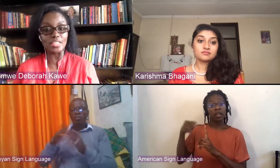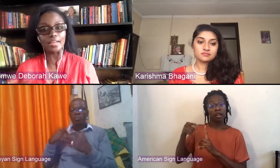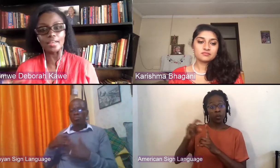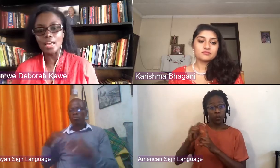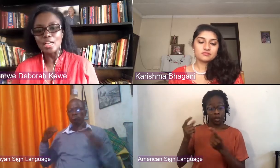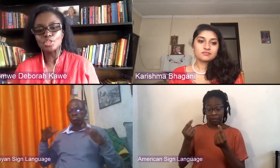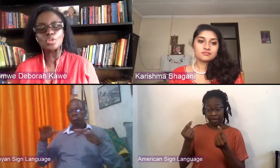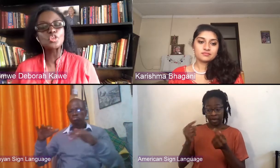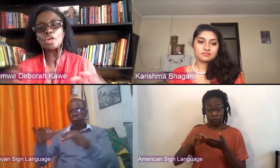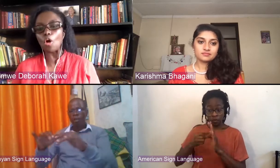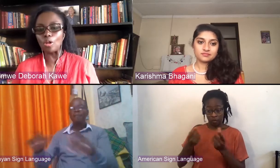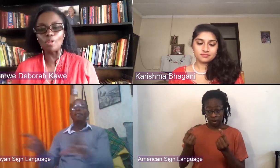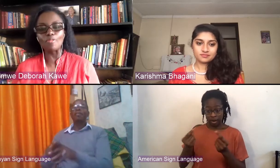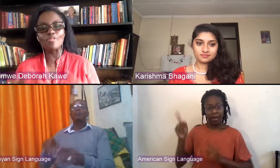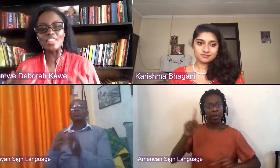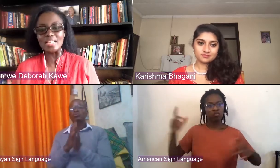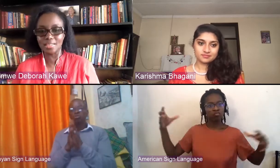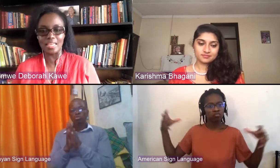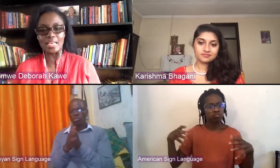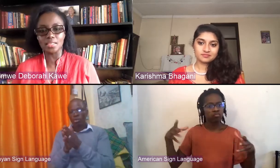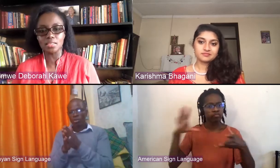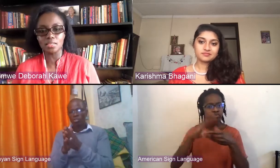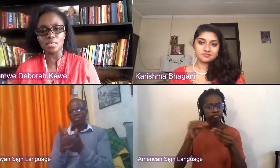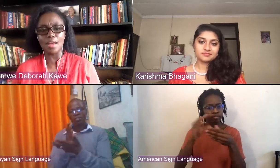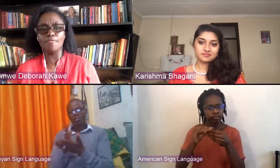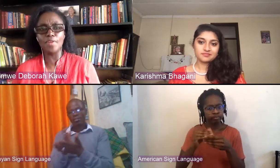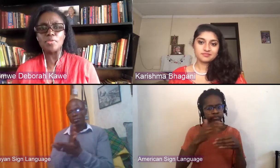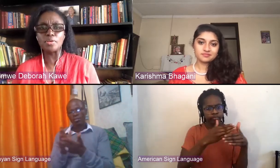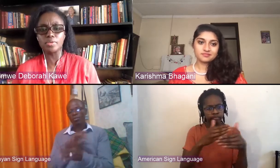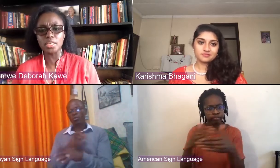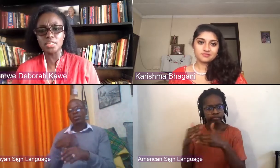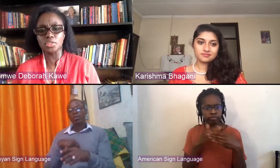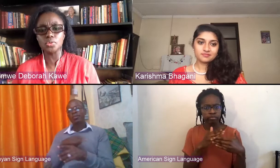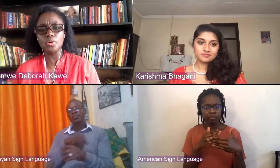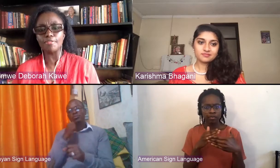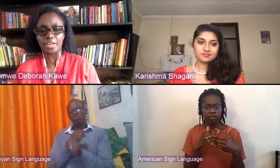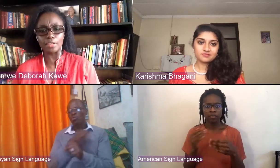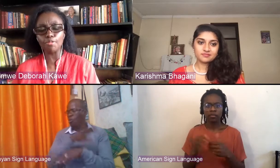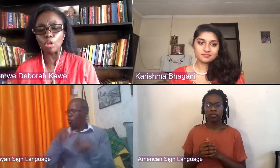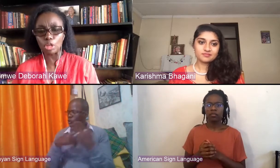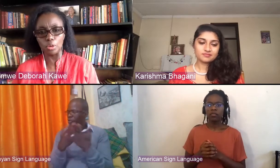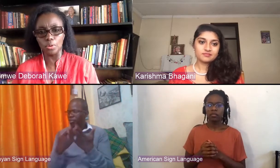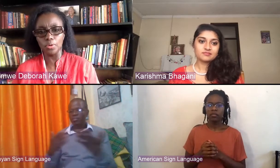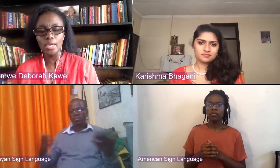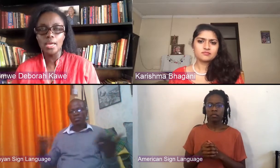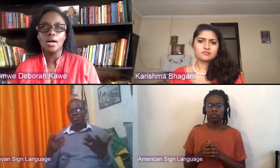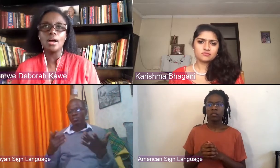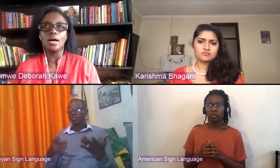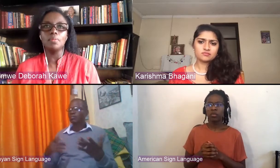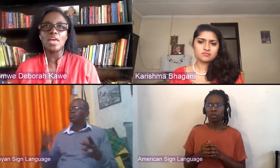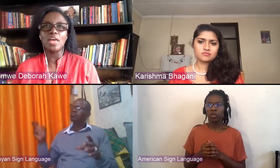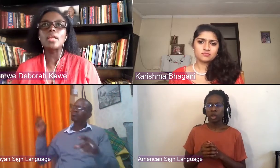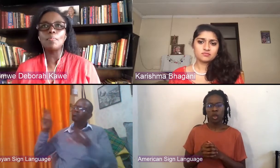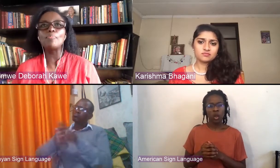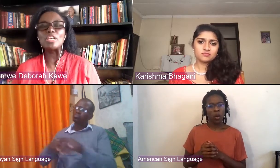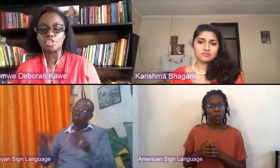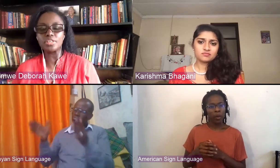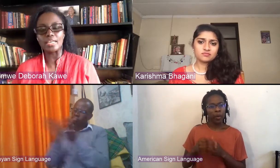And so doing all of these things that are very rooted into African folklore, and I'm mentioning that